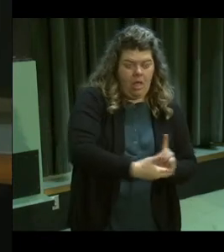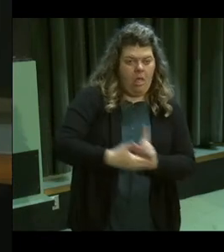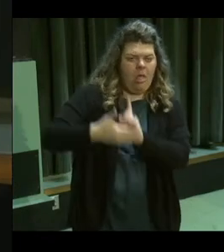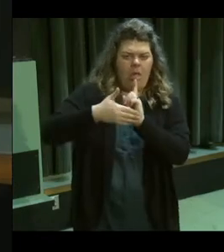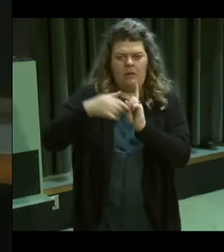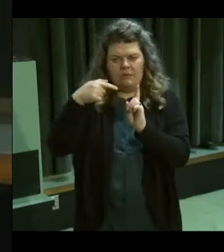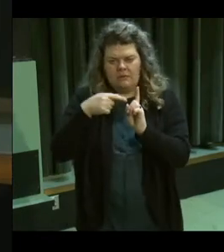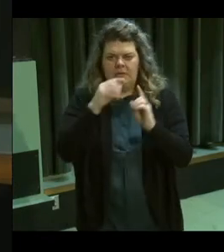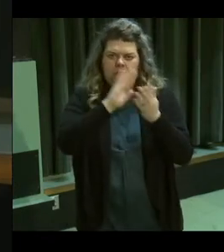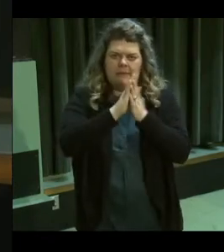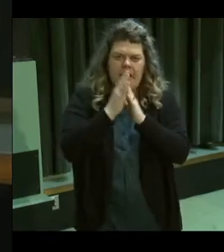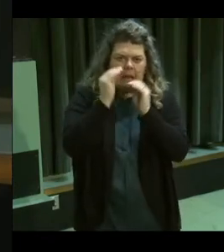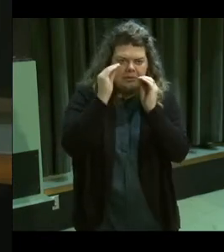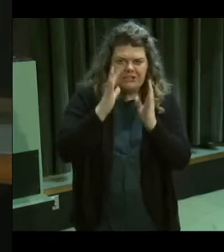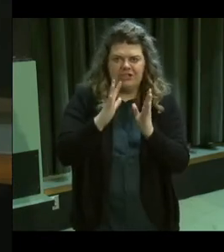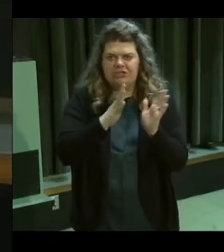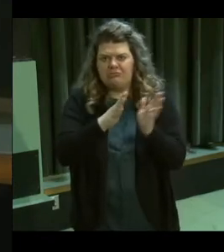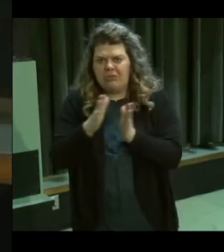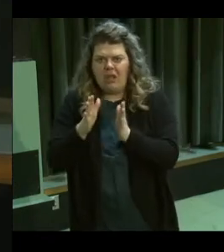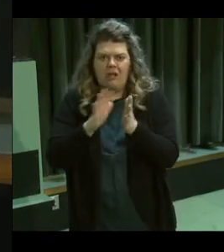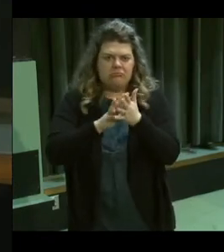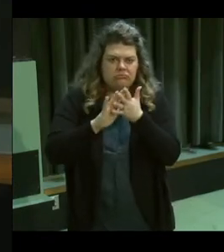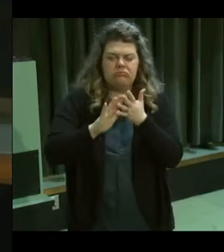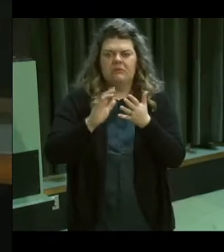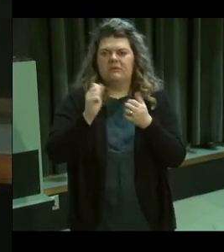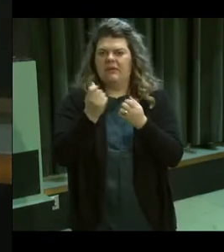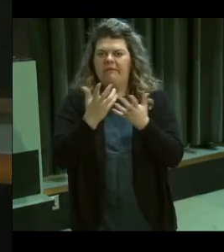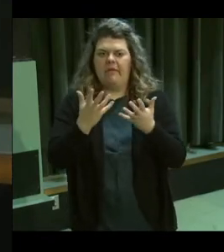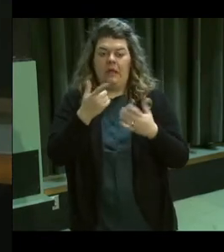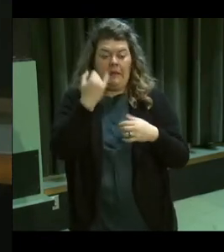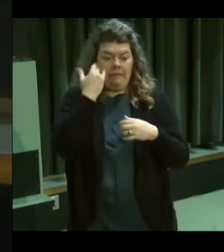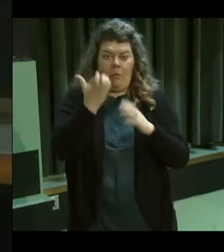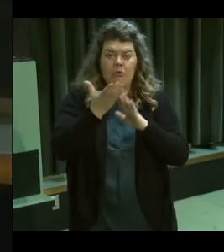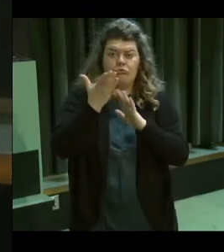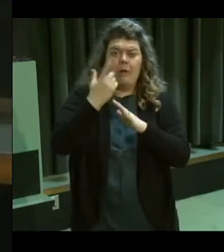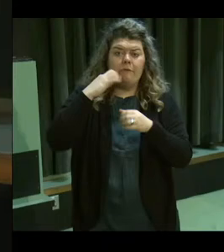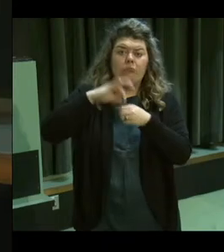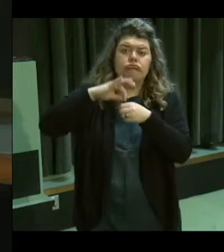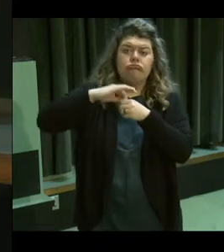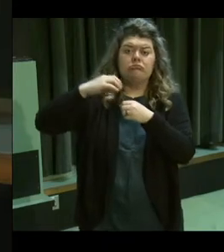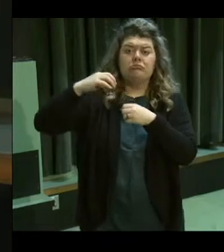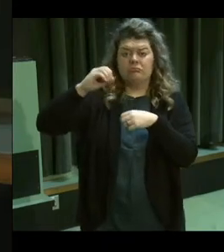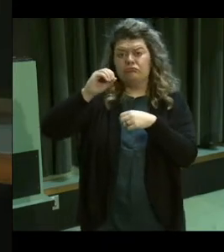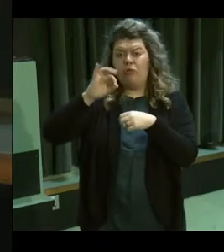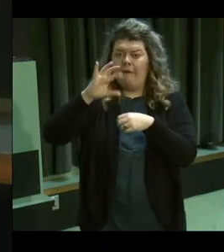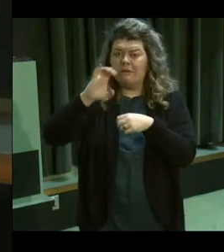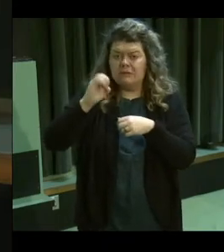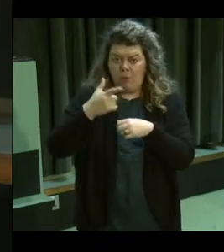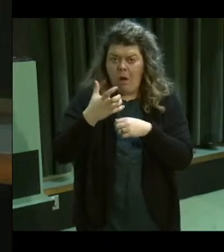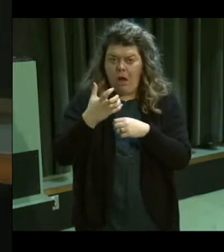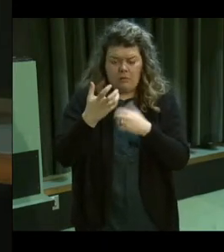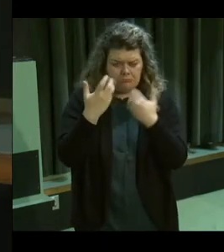teach people how to run for office within the union, how to